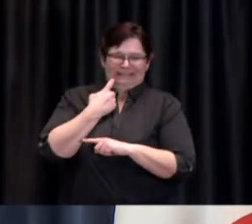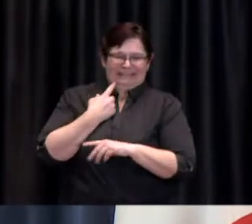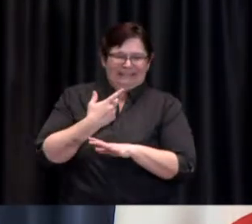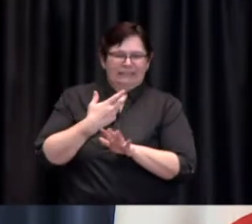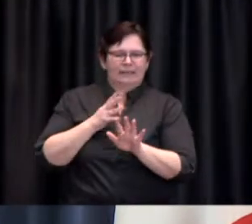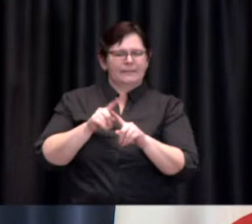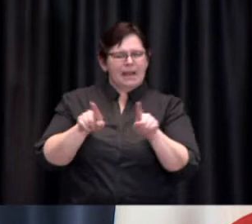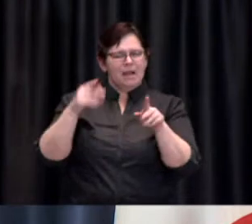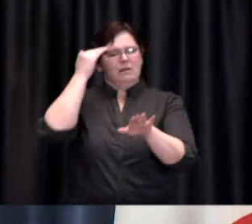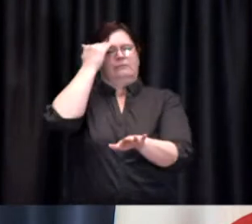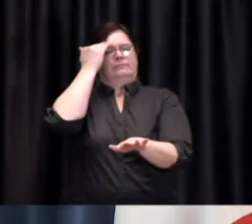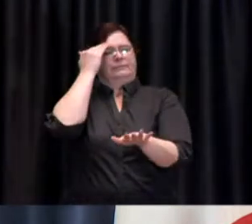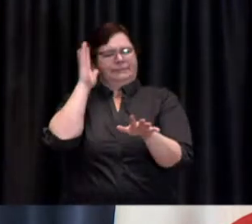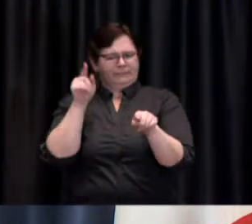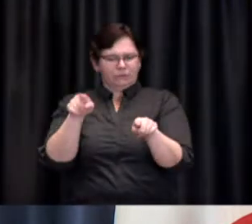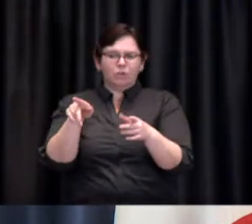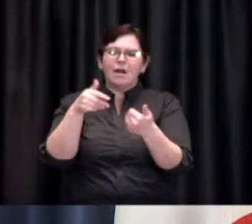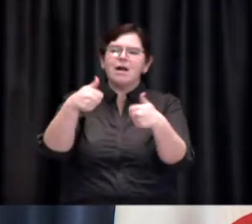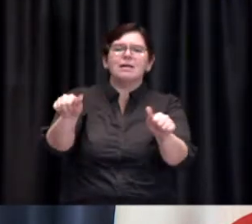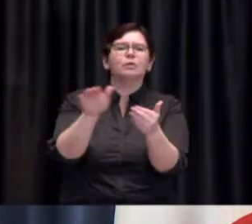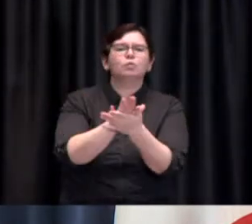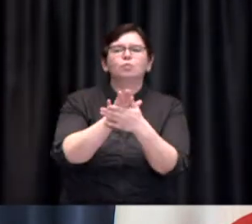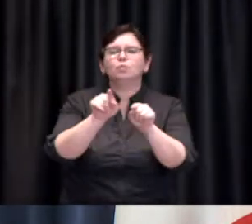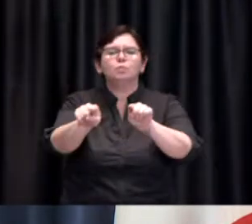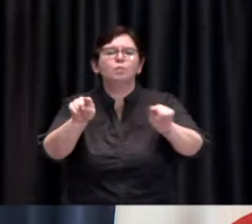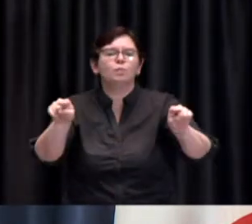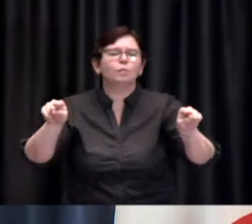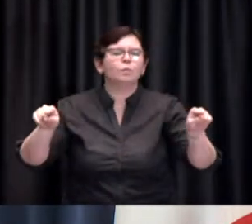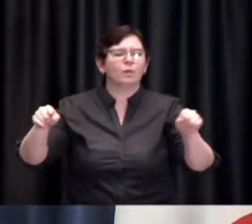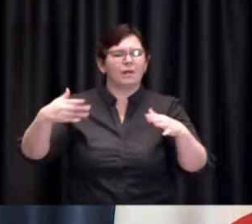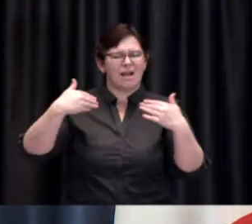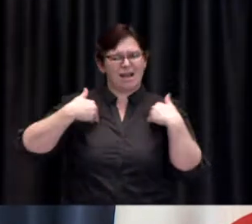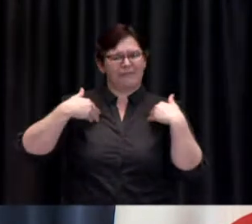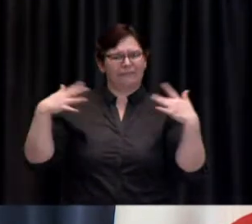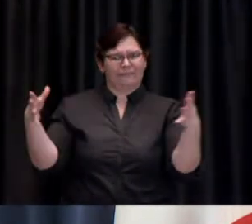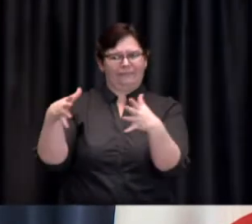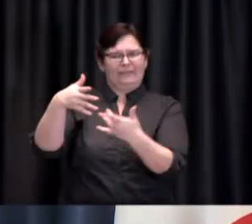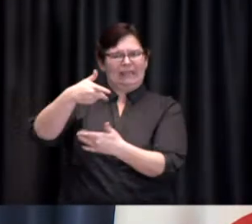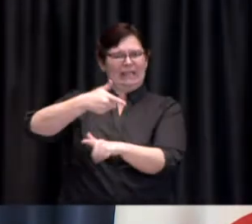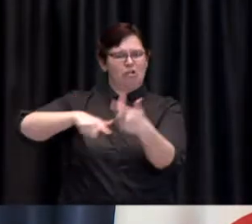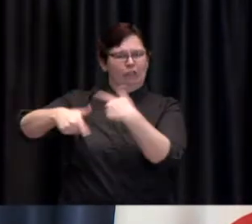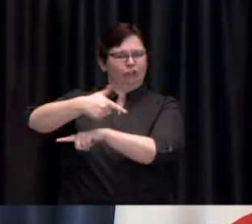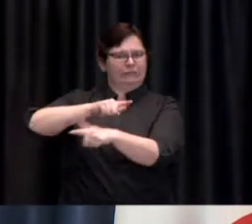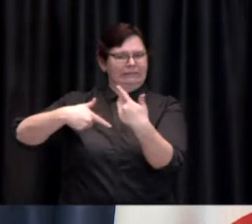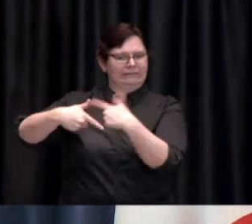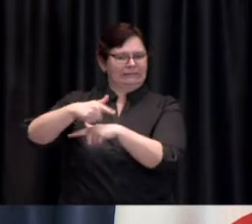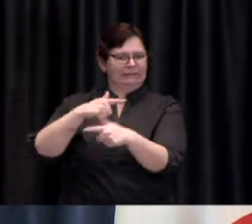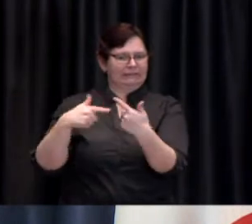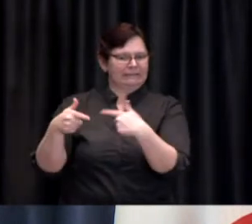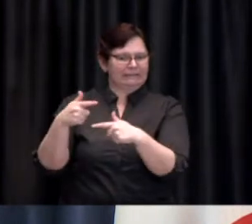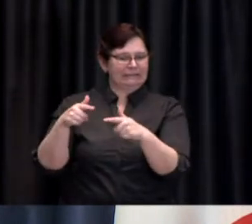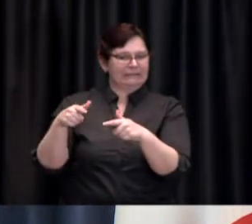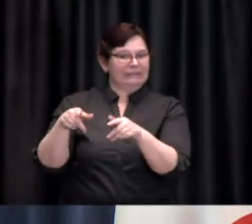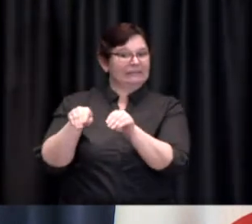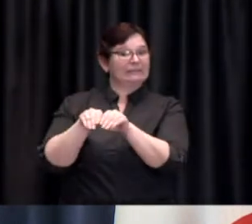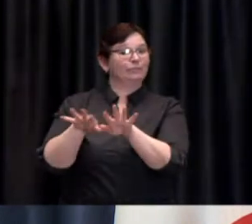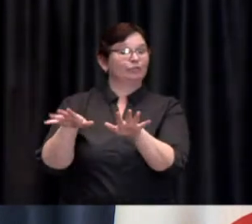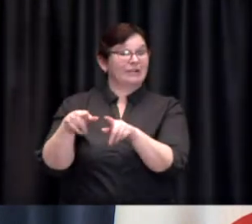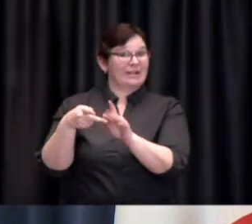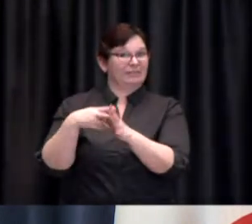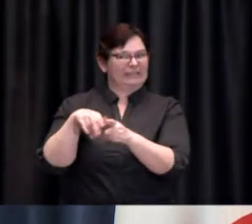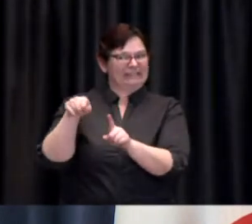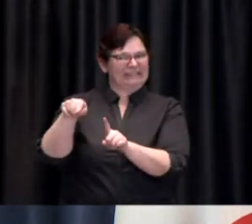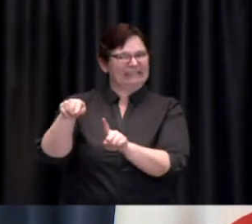and that includes uh schools that there is the opportunity for for virus to spread and to transmit within settings any setting